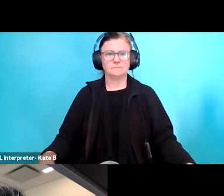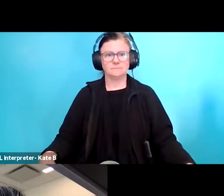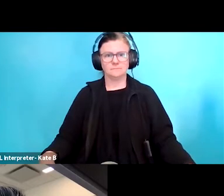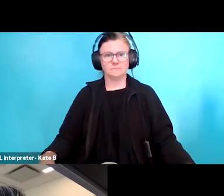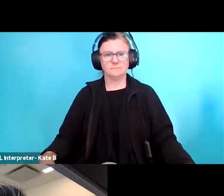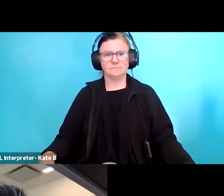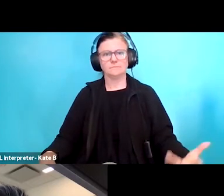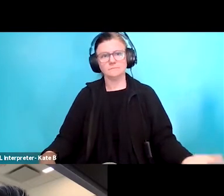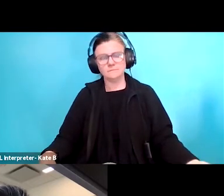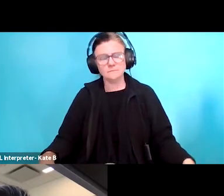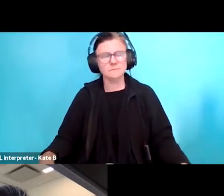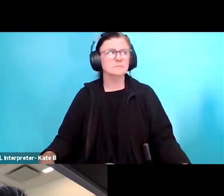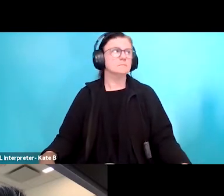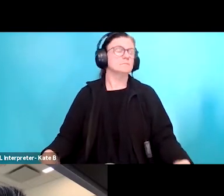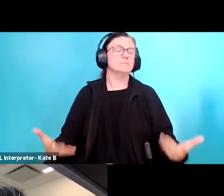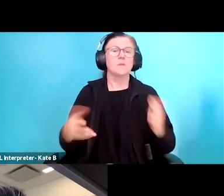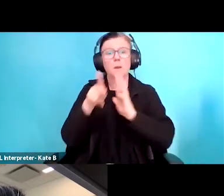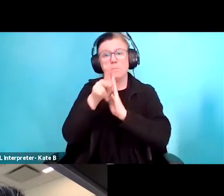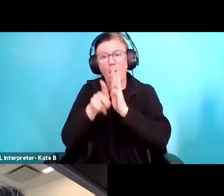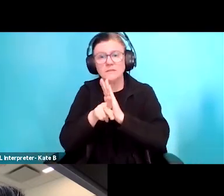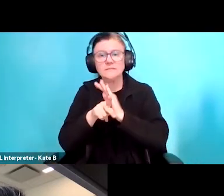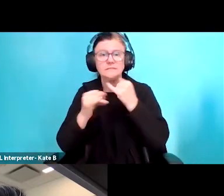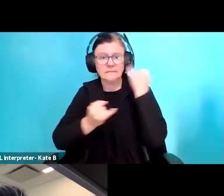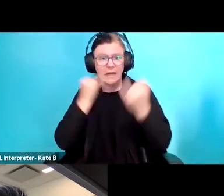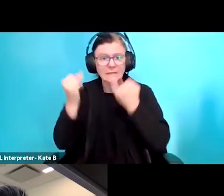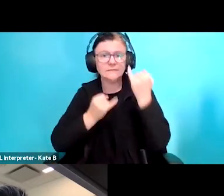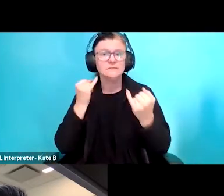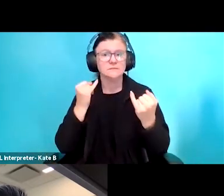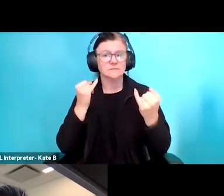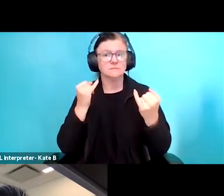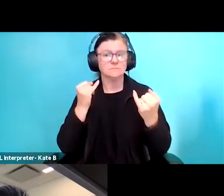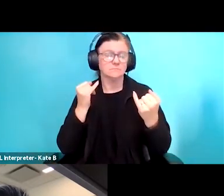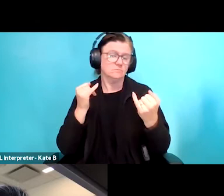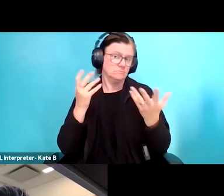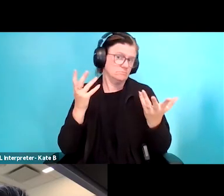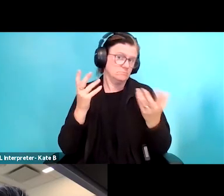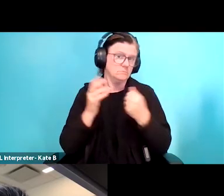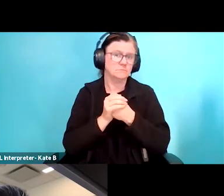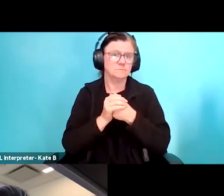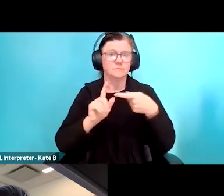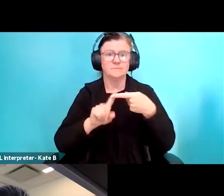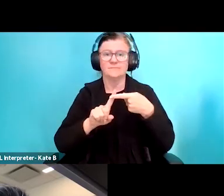So in terms of conclusions and implications from this research, the first is transportation is a